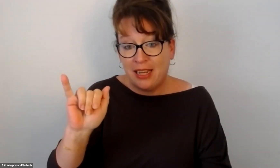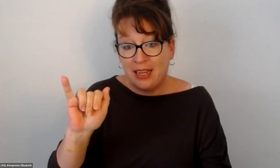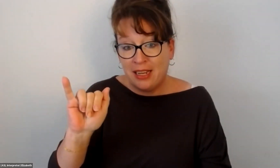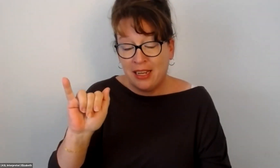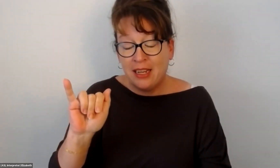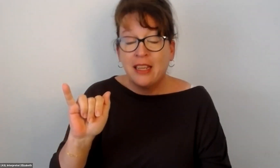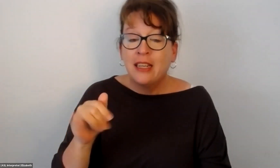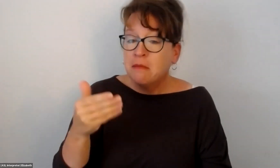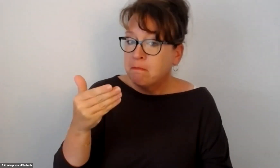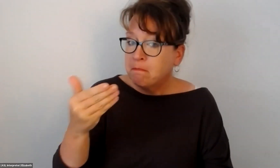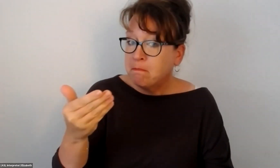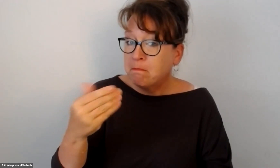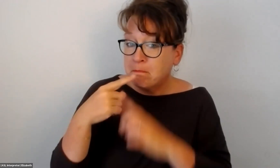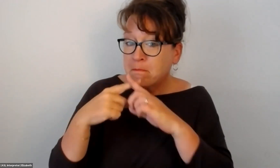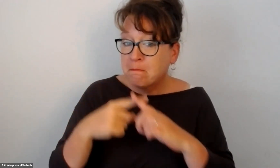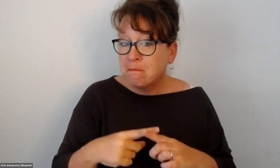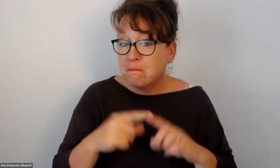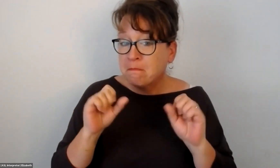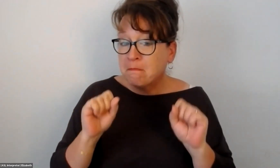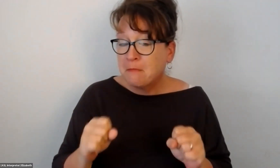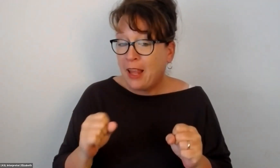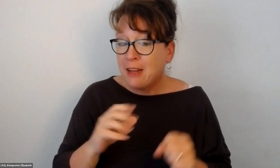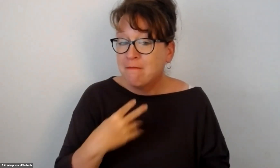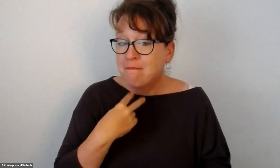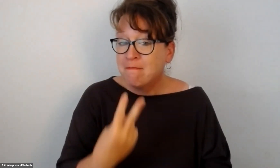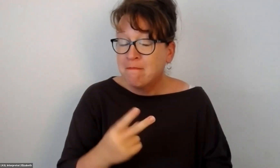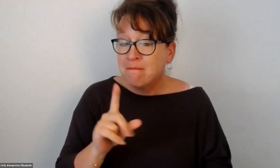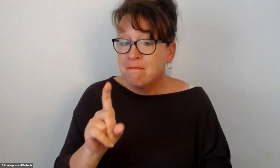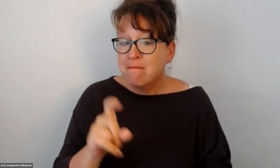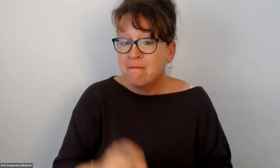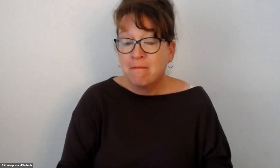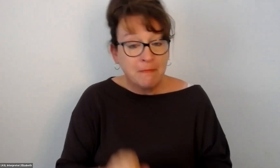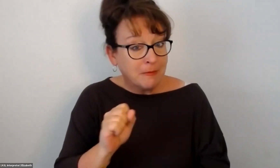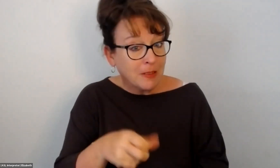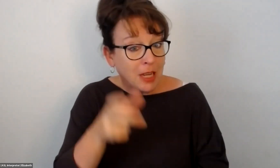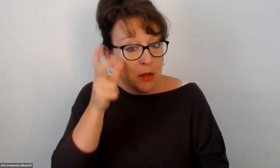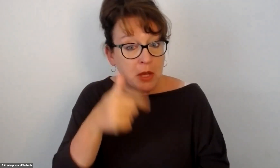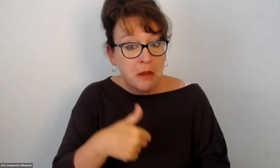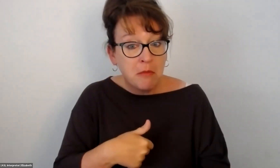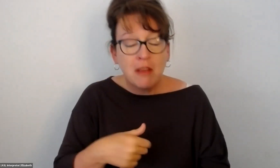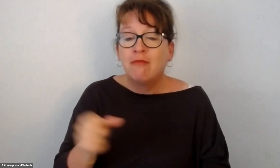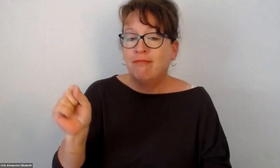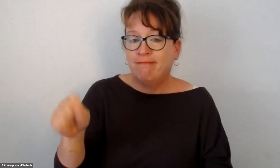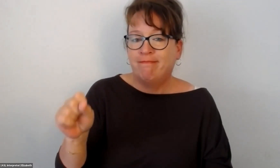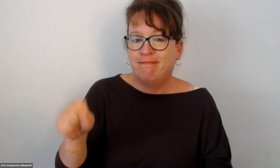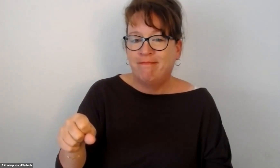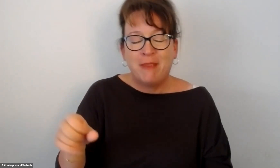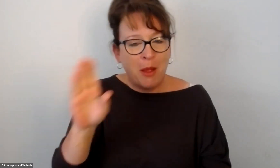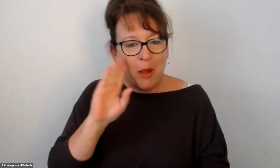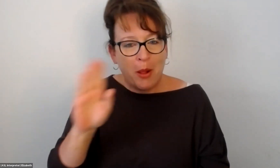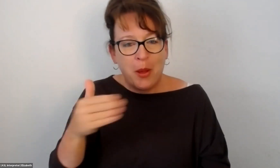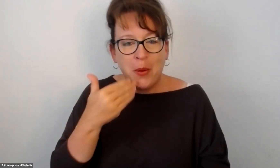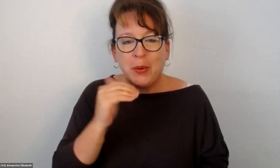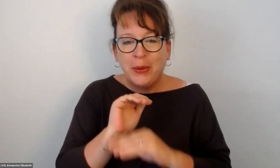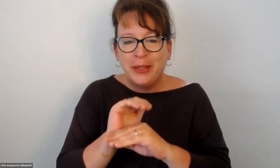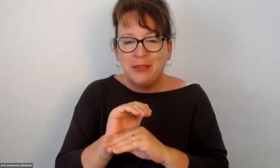and some of the really important foundation that we have for the Clean Port Program in the program